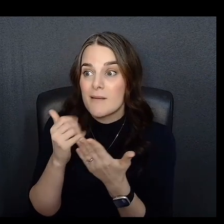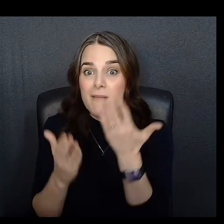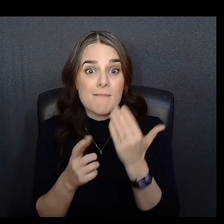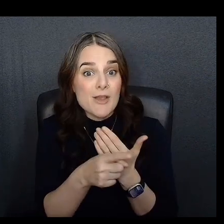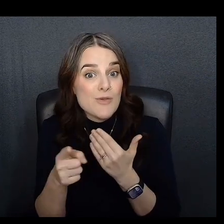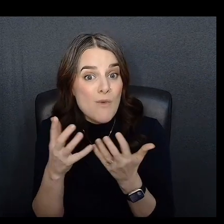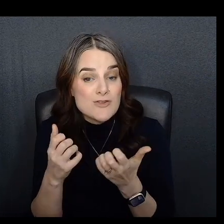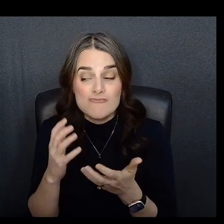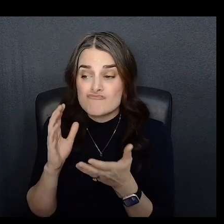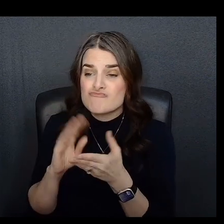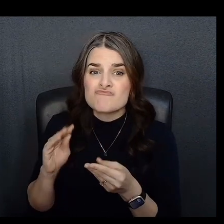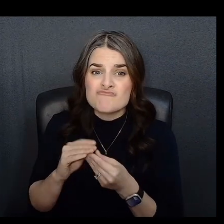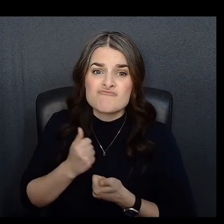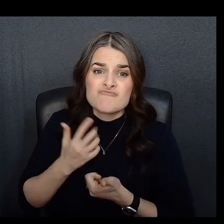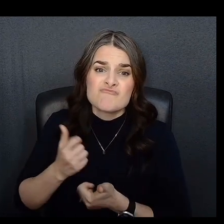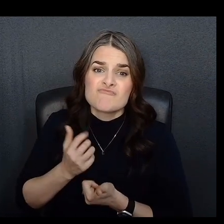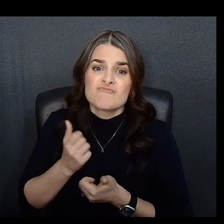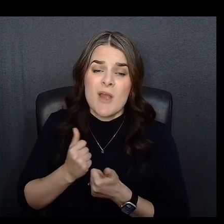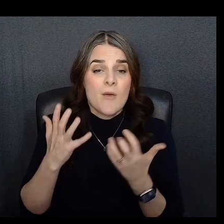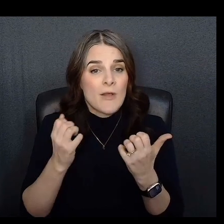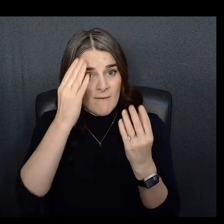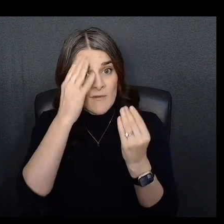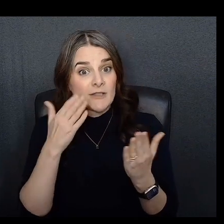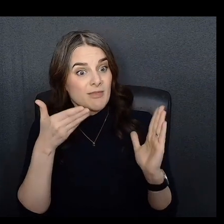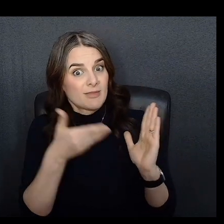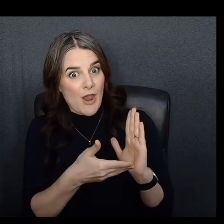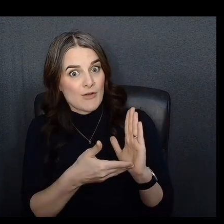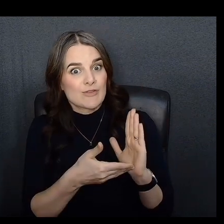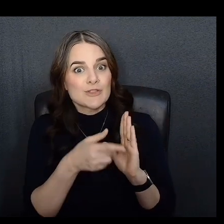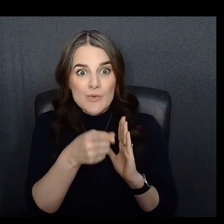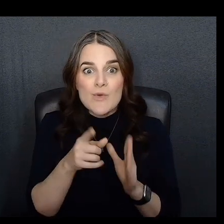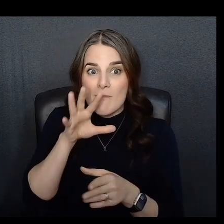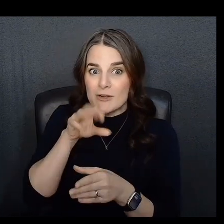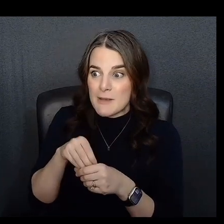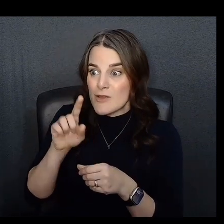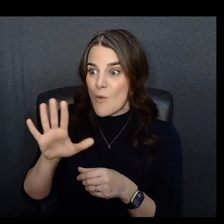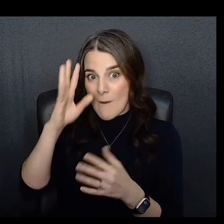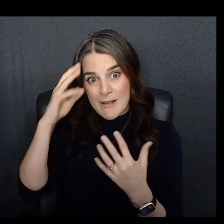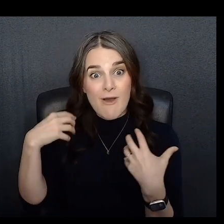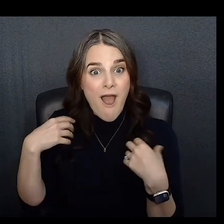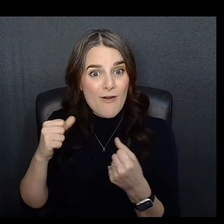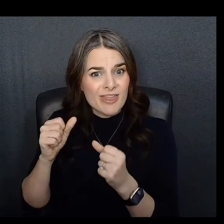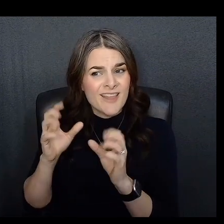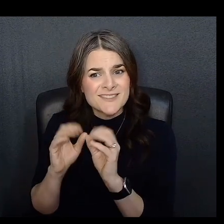You want to have that information in there so you can participate in your mental health sessions, or counseling, and then also